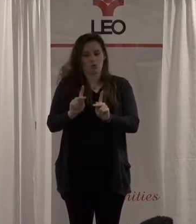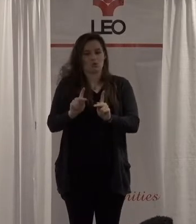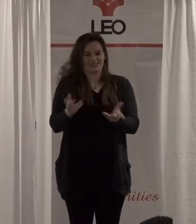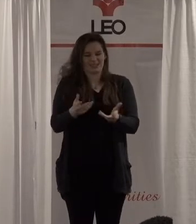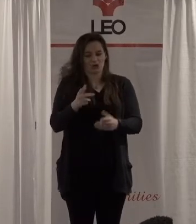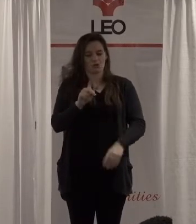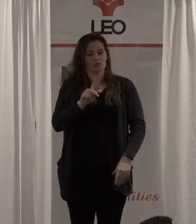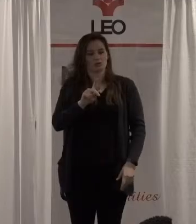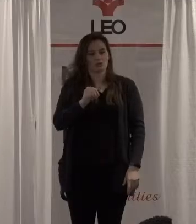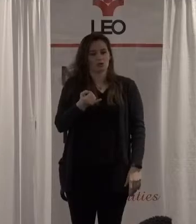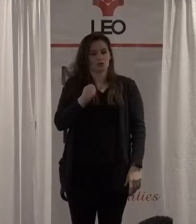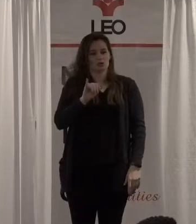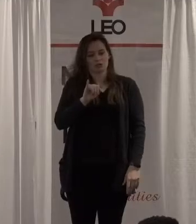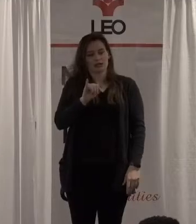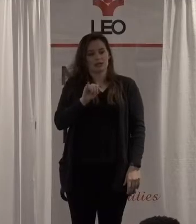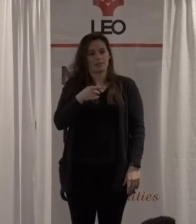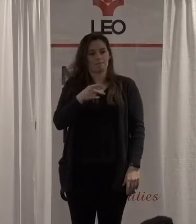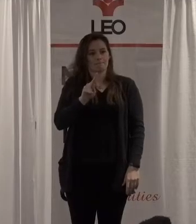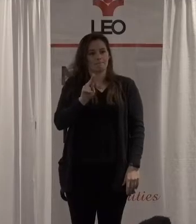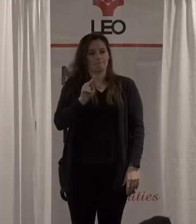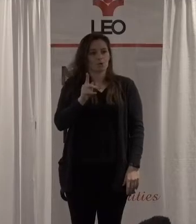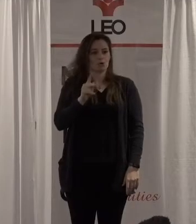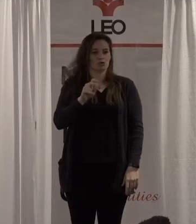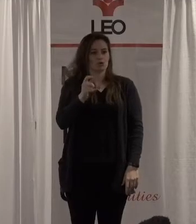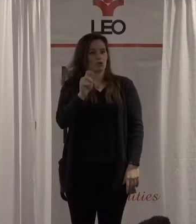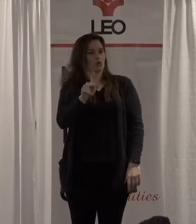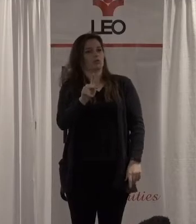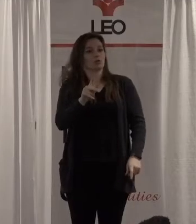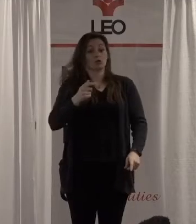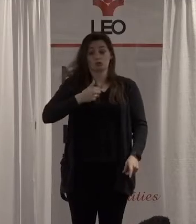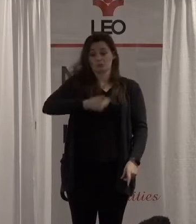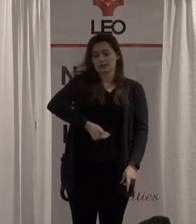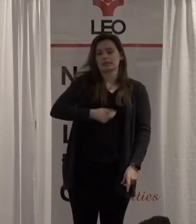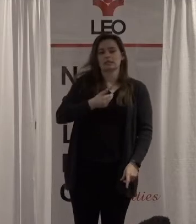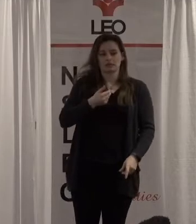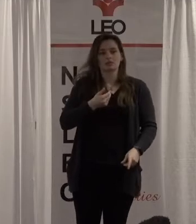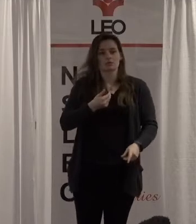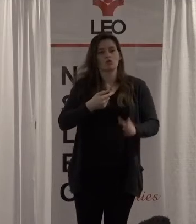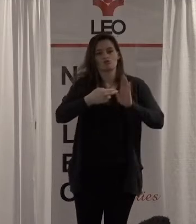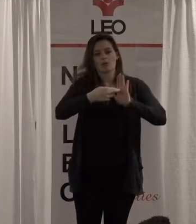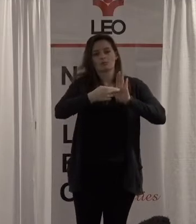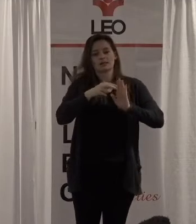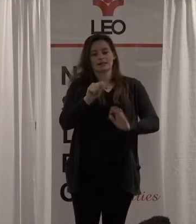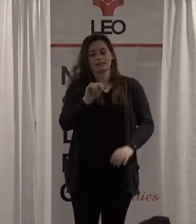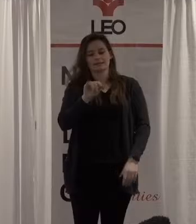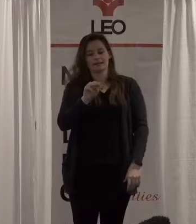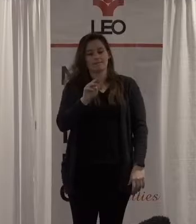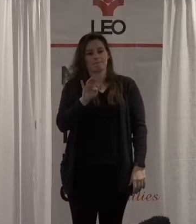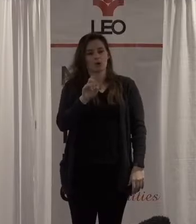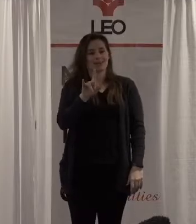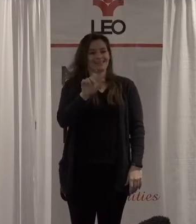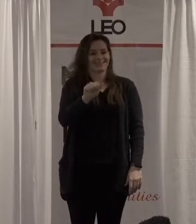AND I AM MLA IAIN RANKIN I REPRESENT TIMBERLEA PROSPECT, NOT VERY FAR DOWN THE ROAD HERE.